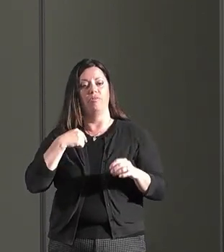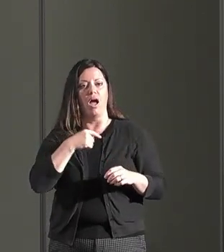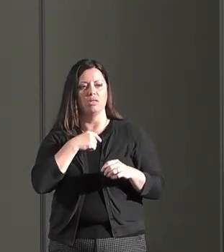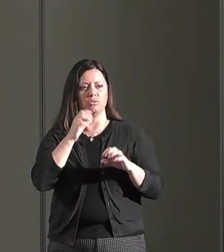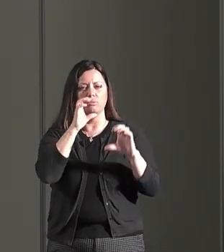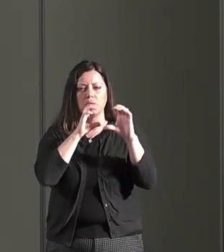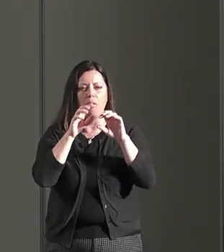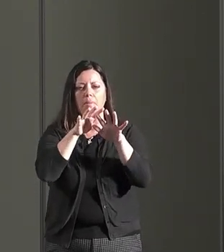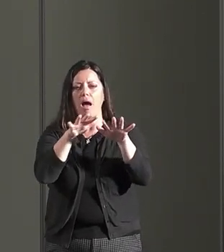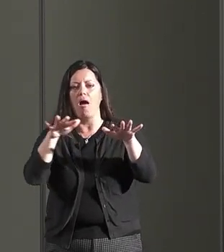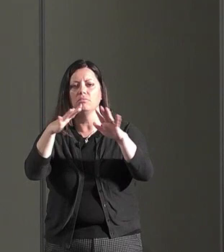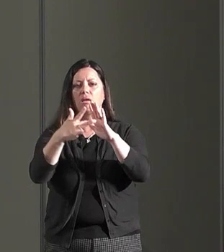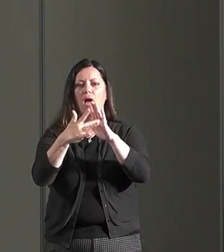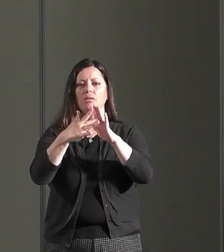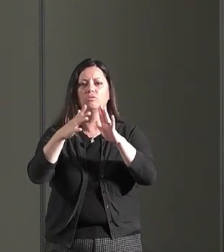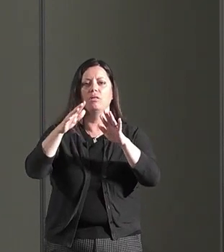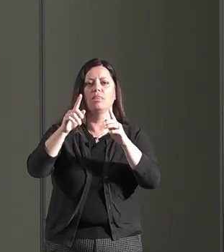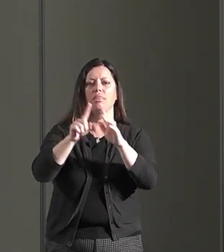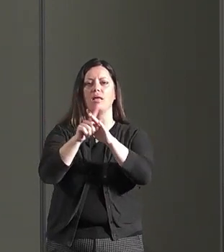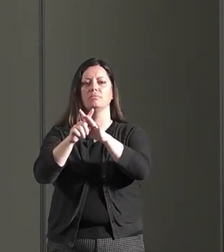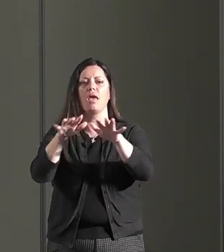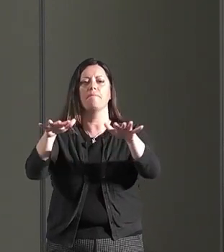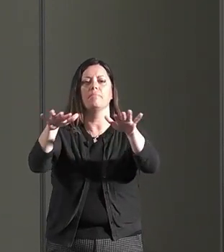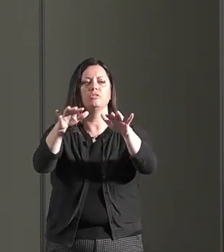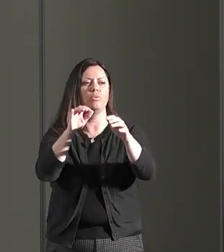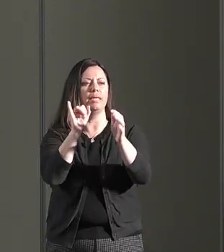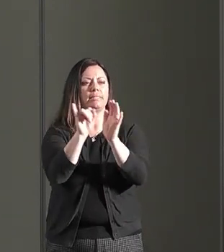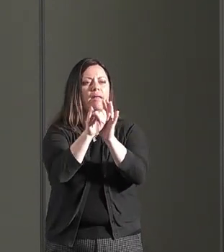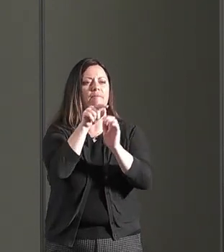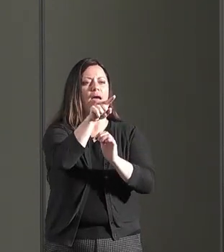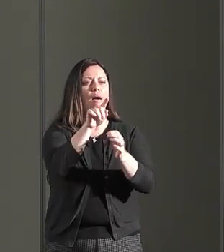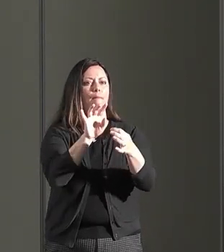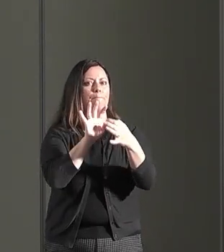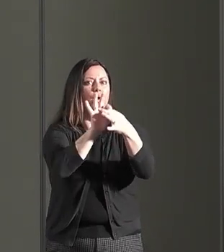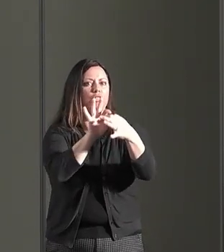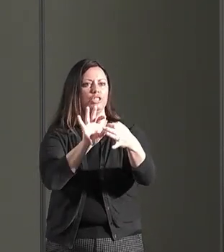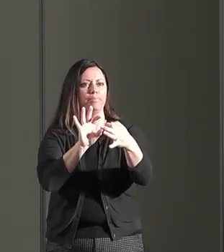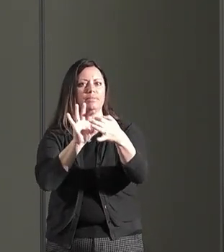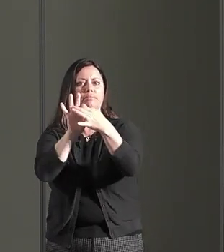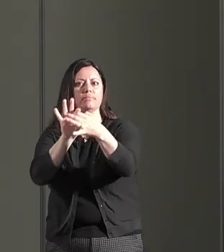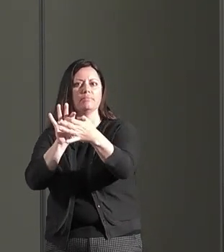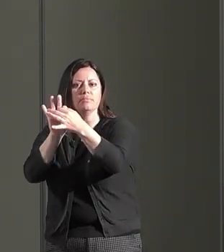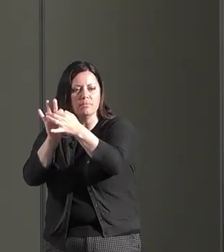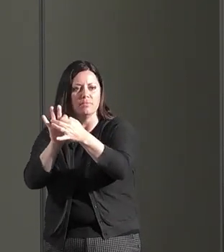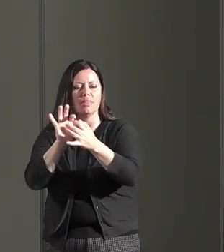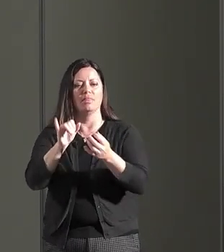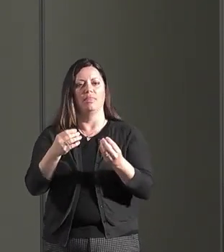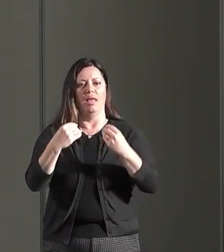landscape and identify partnerships that kind of, like, gives us a long term stability and